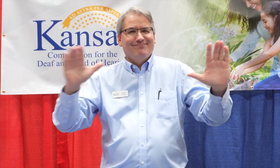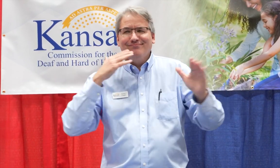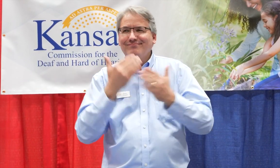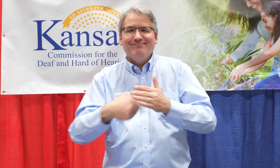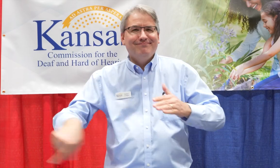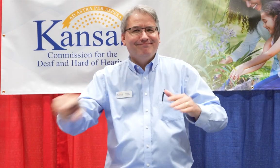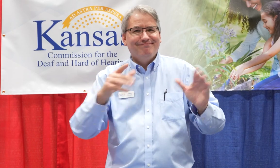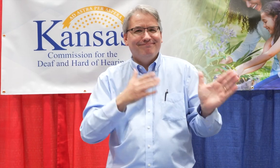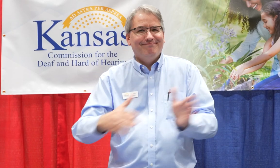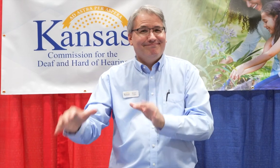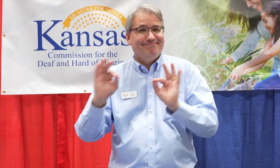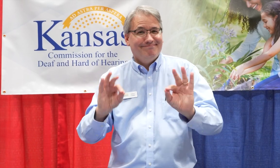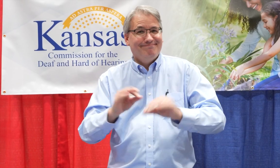Thank you all for planning this.